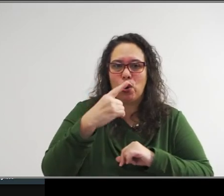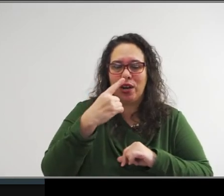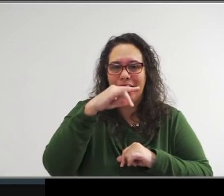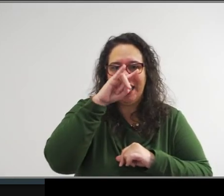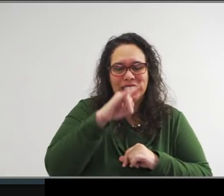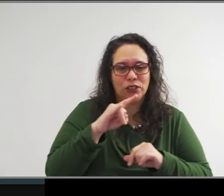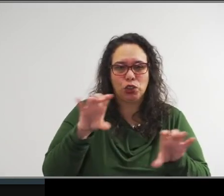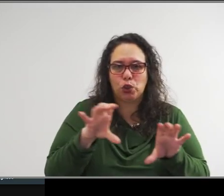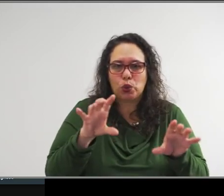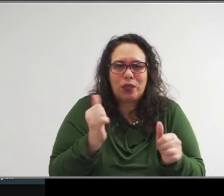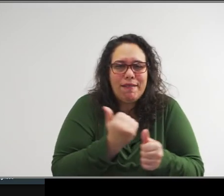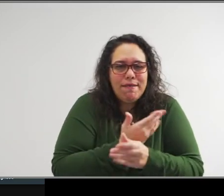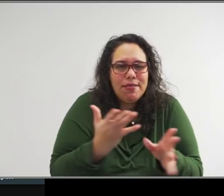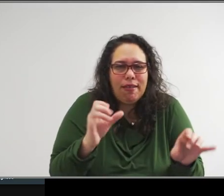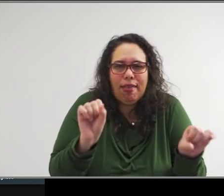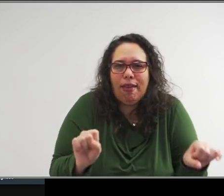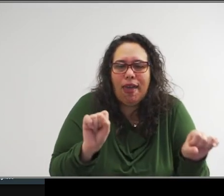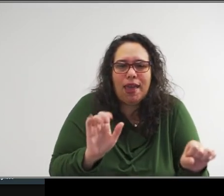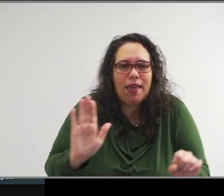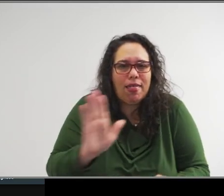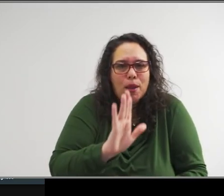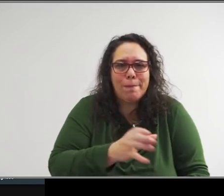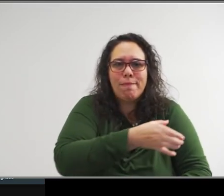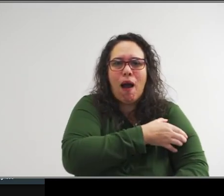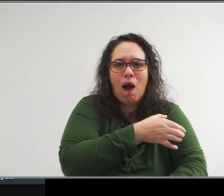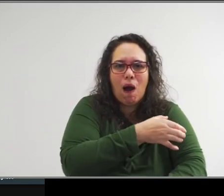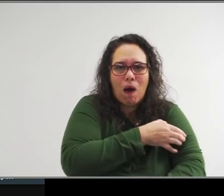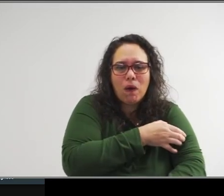in their power, you know, to teach our kids